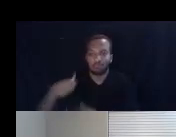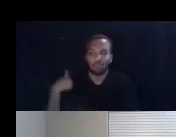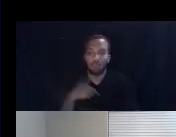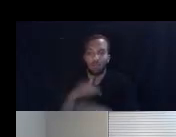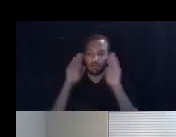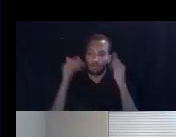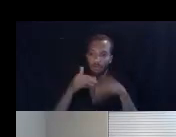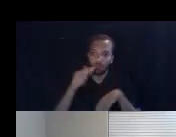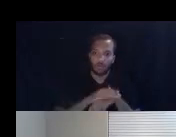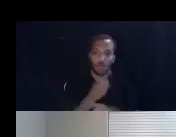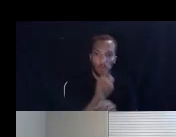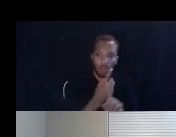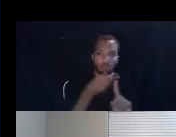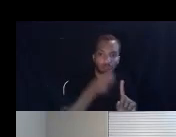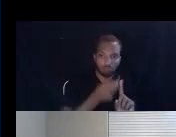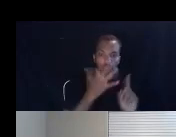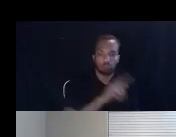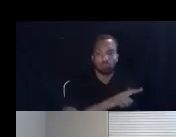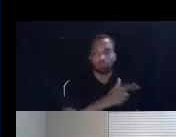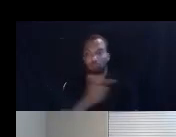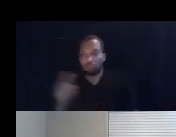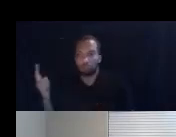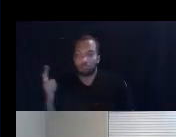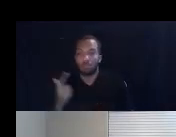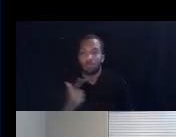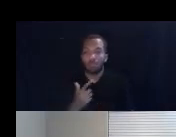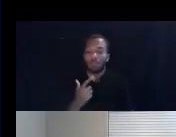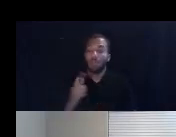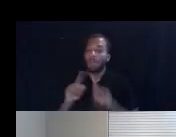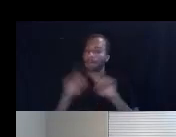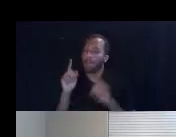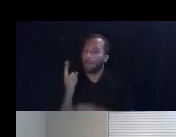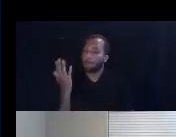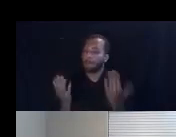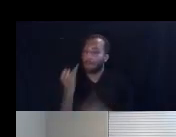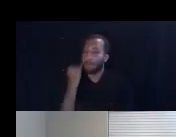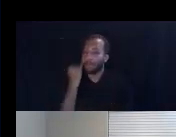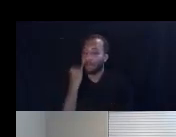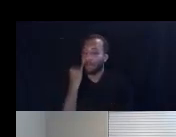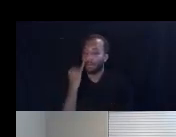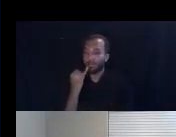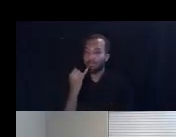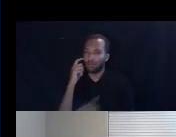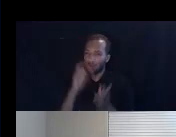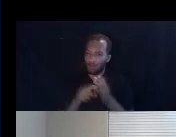was there anything across all of the improvement plans that we as a CCO could acknowledge,